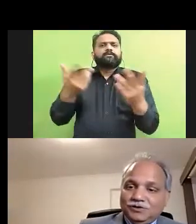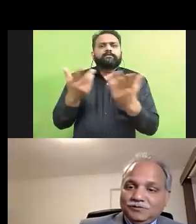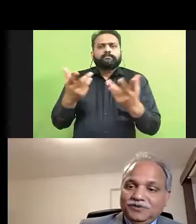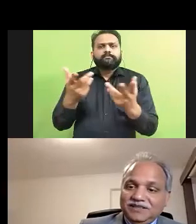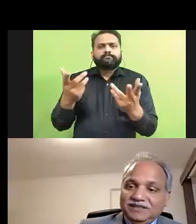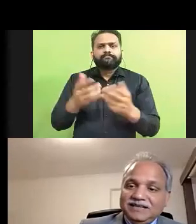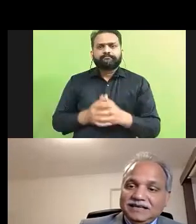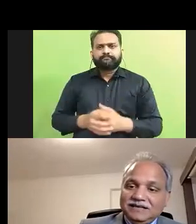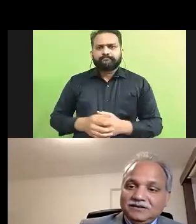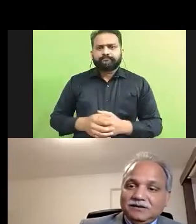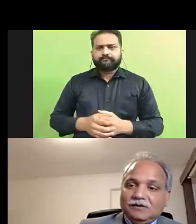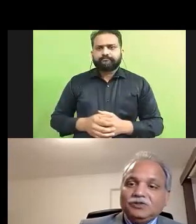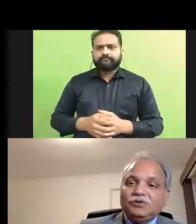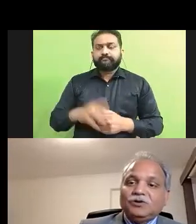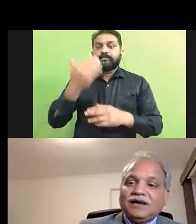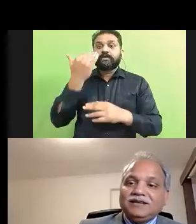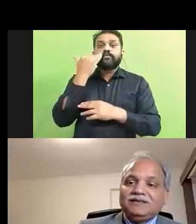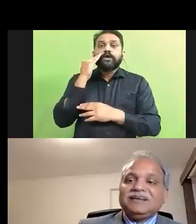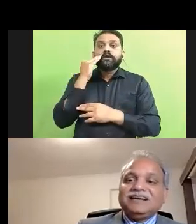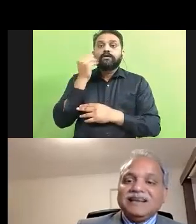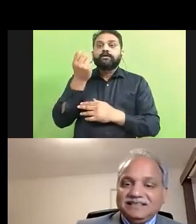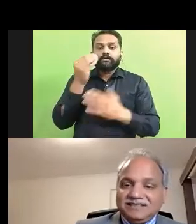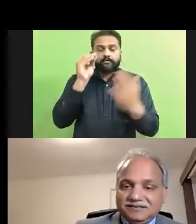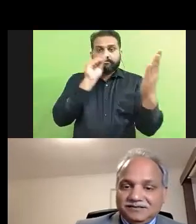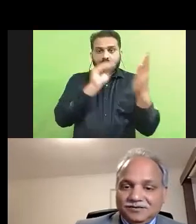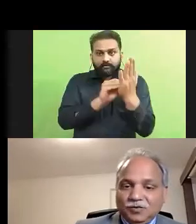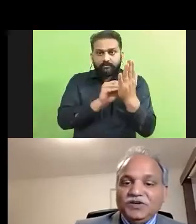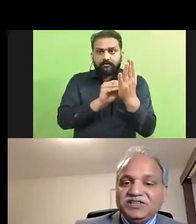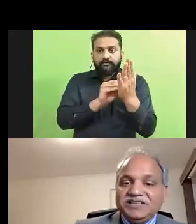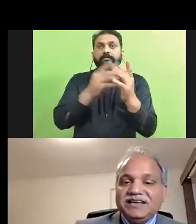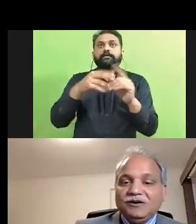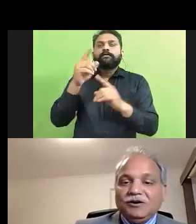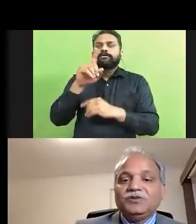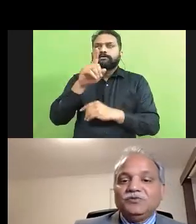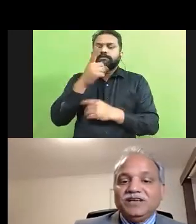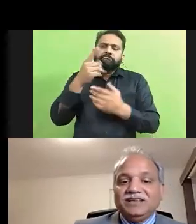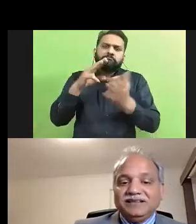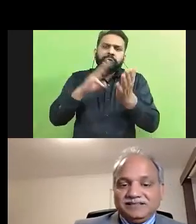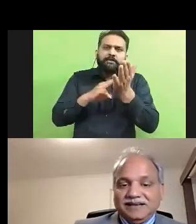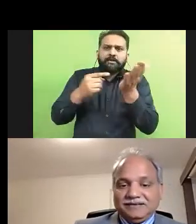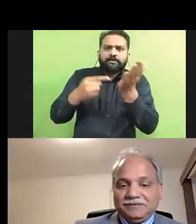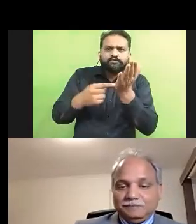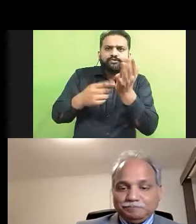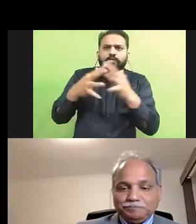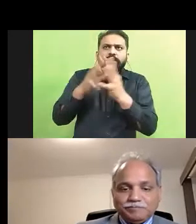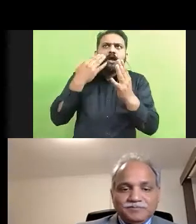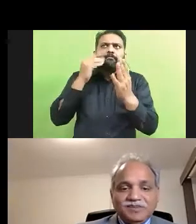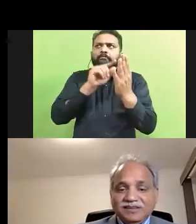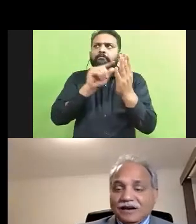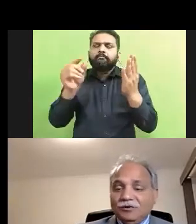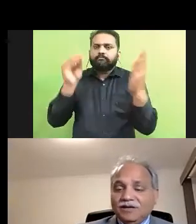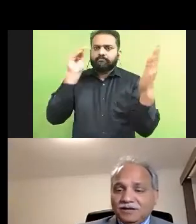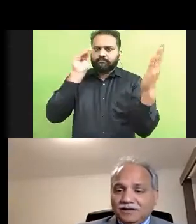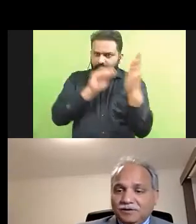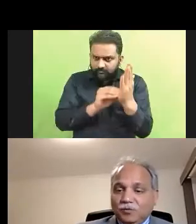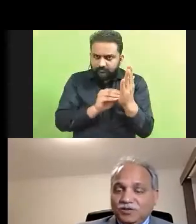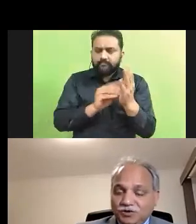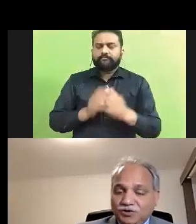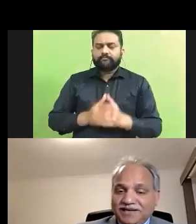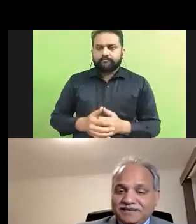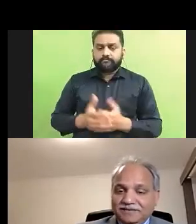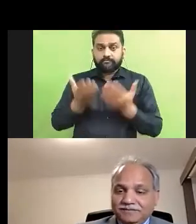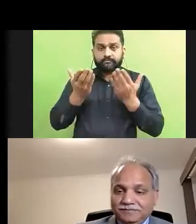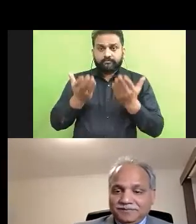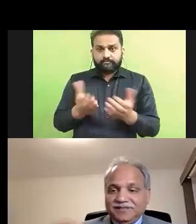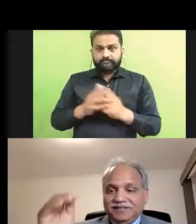with the date also write days which day of the week is that now once you write it then the